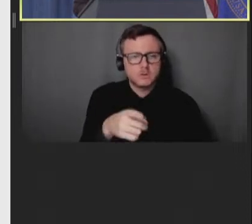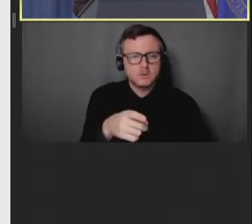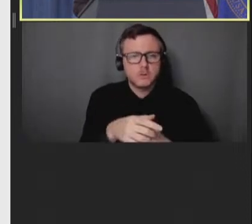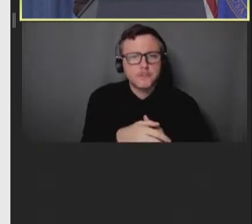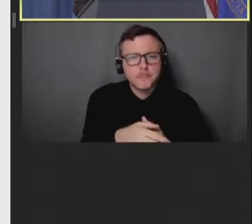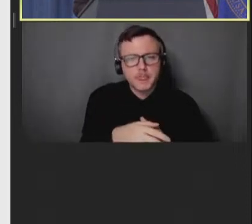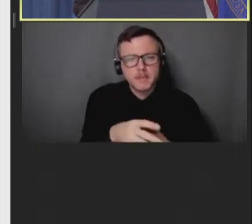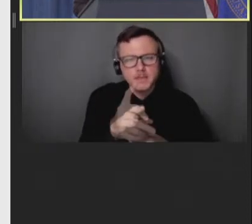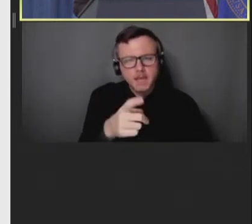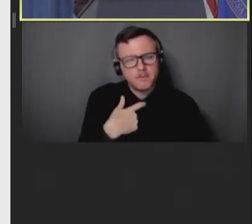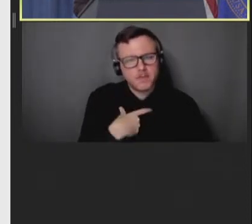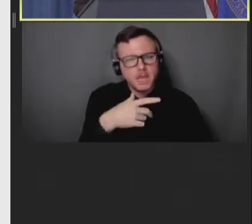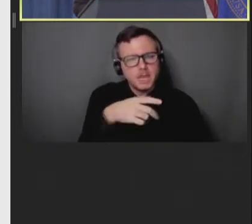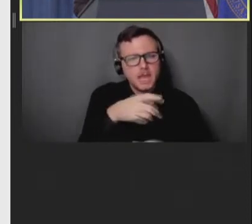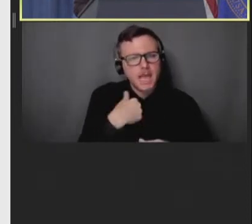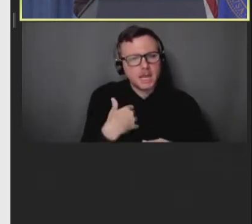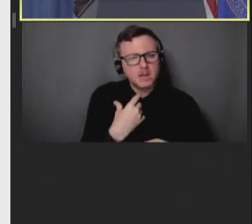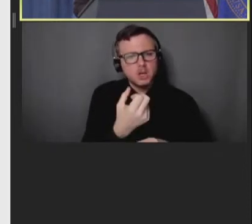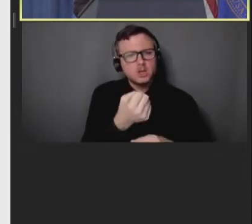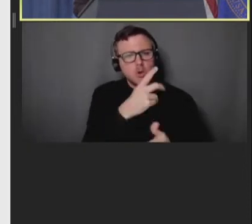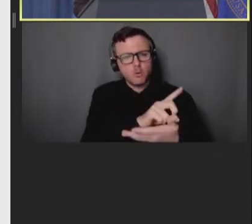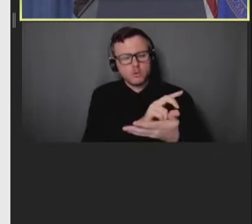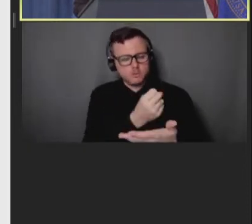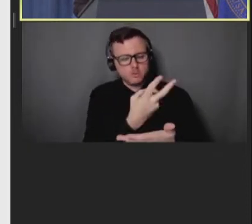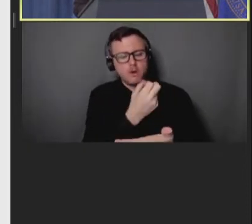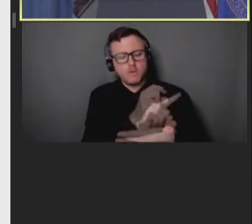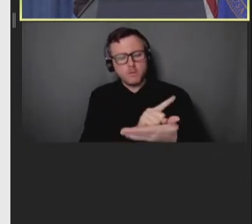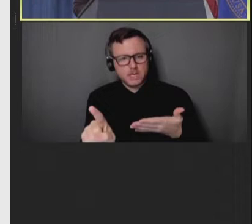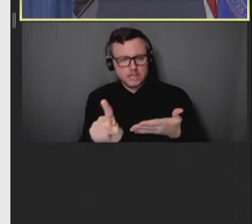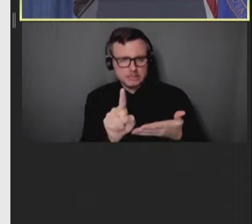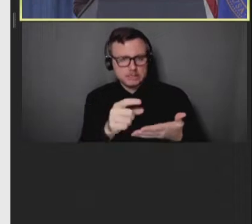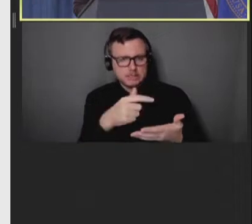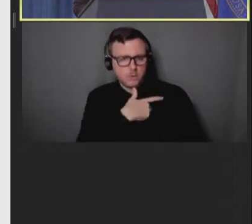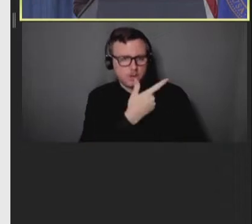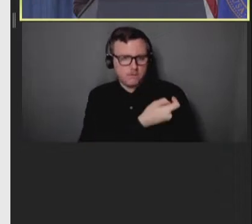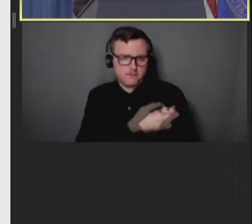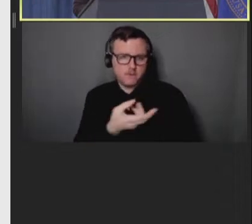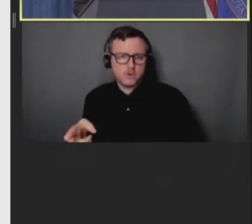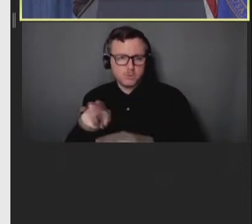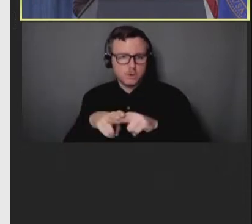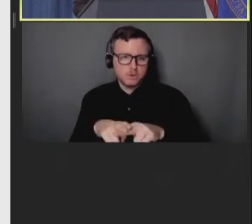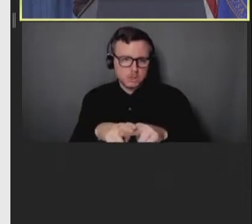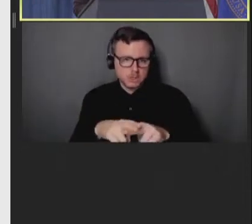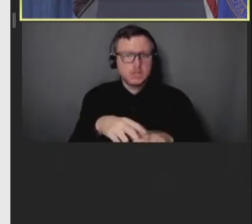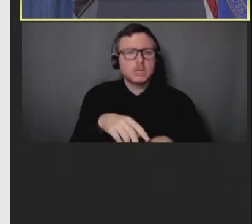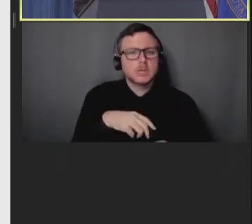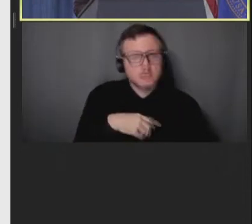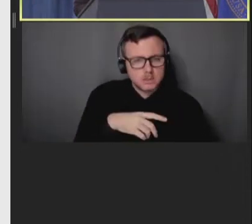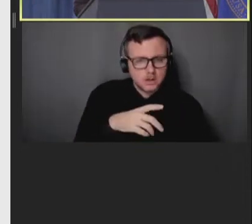300 for this subset. We're reporting all D614G results as well as BA.1 results,